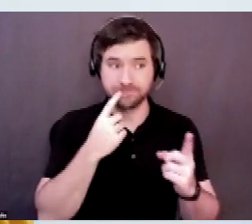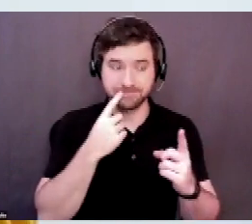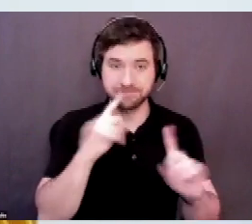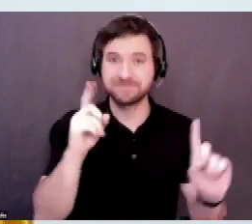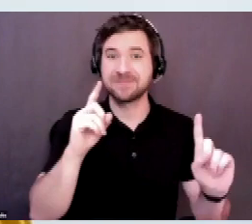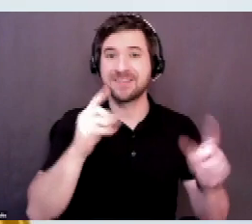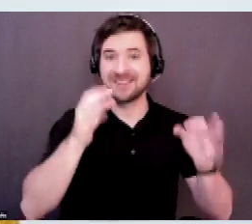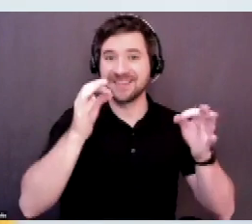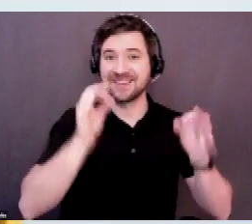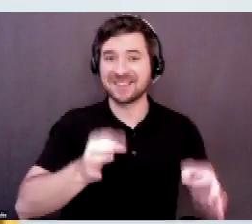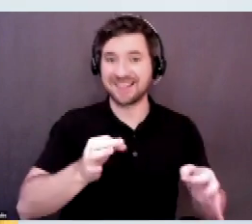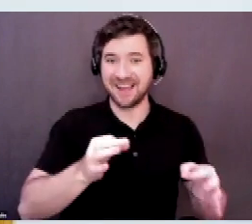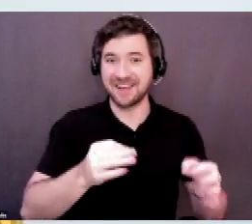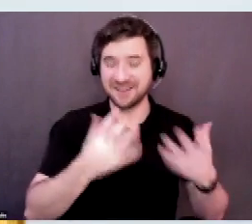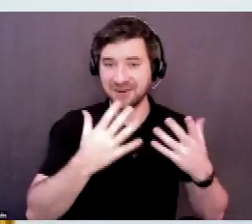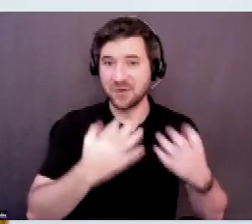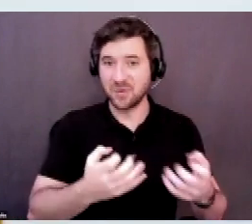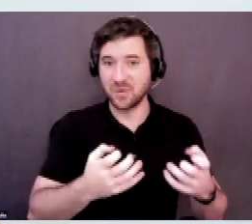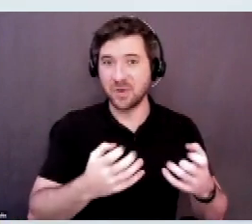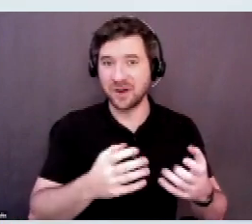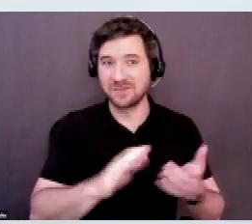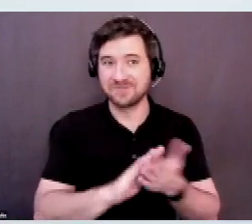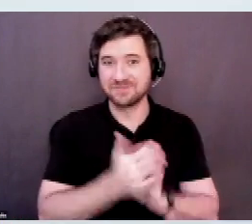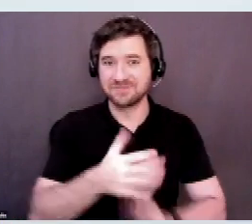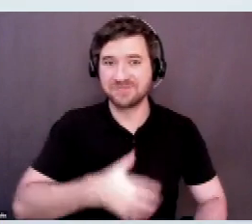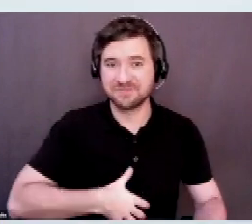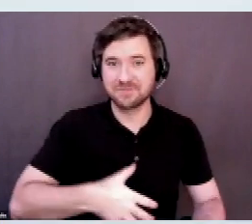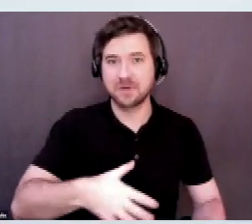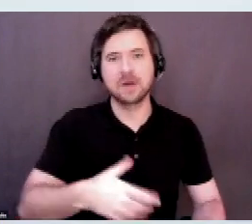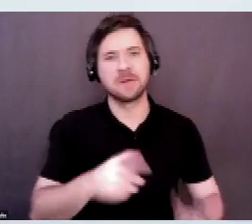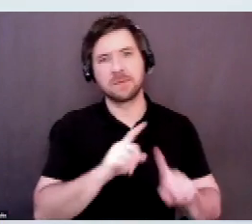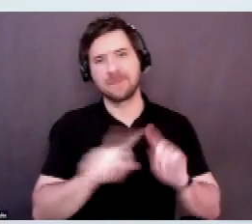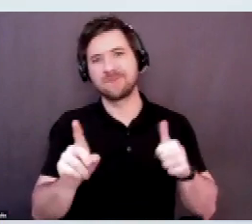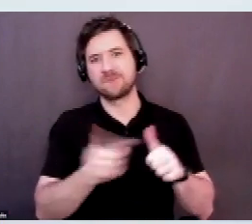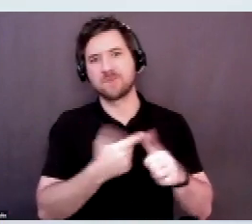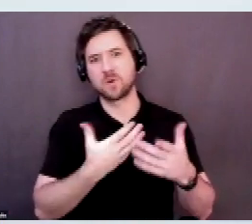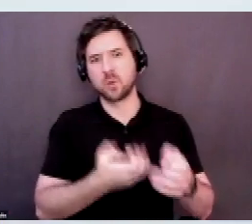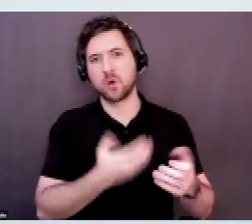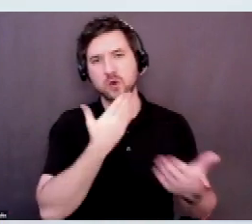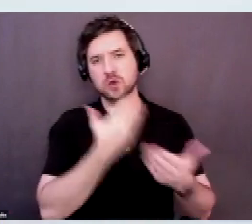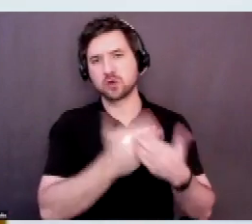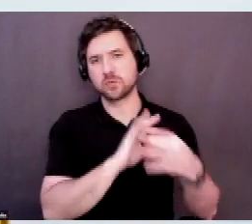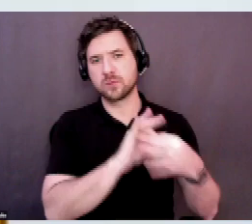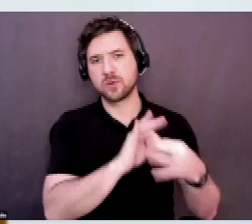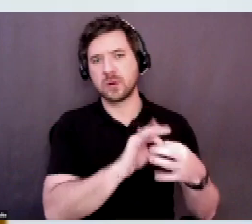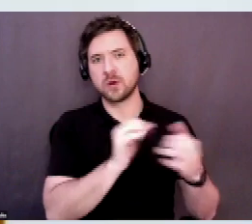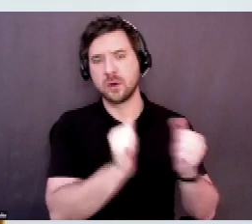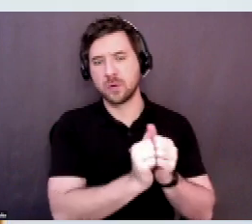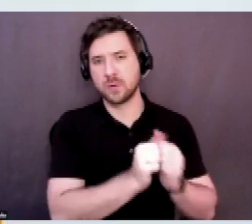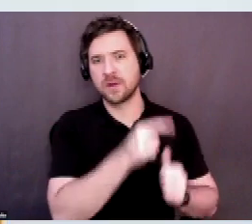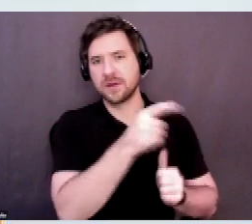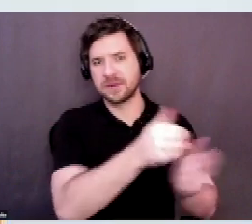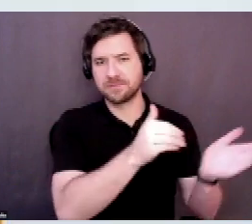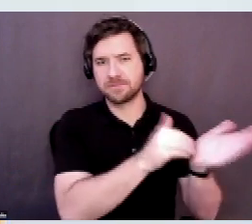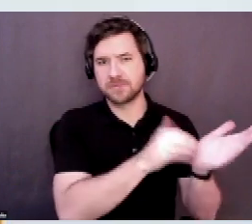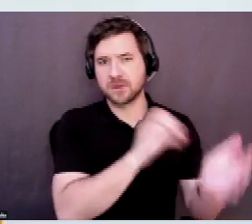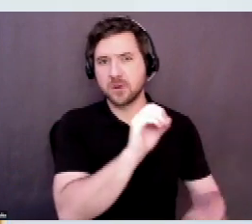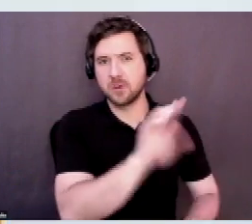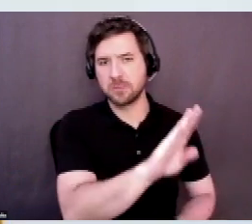You know, we were trying but wanted to make sure that I had an established relationship with a practice that would be willing to take on,